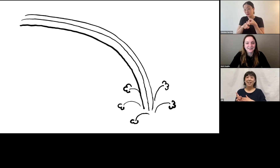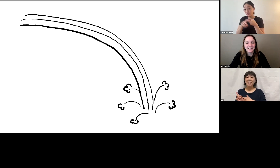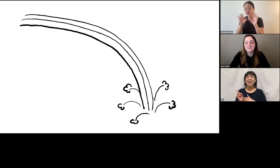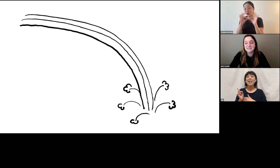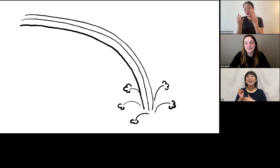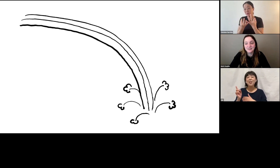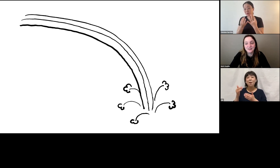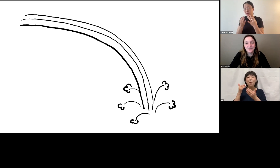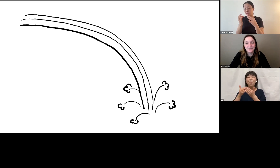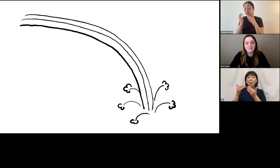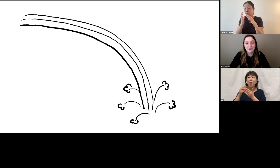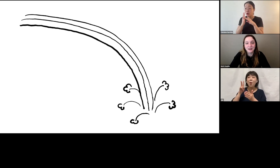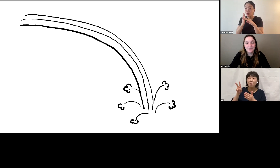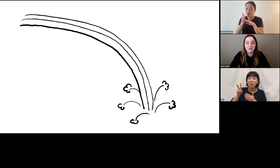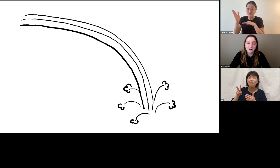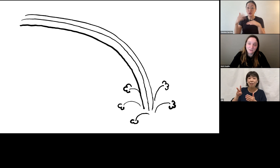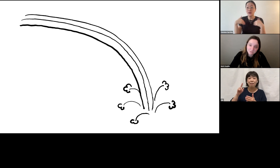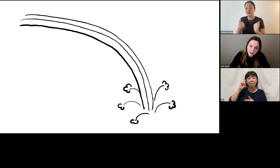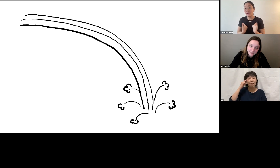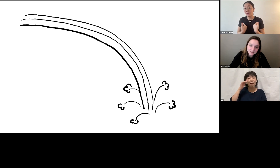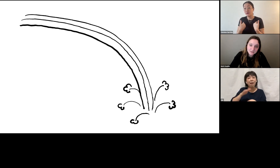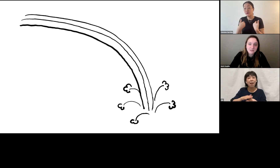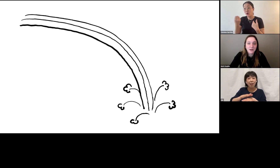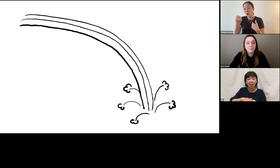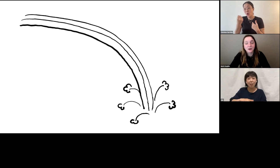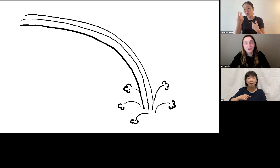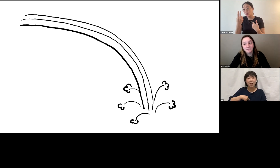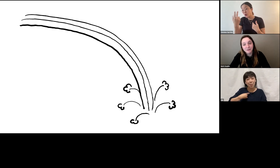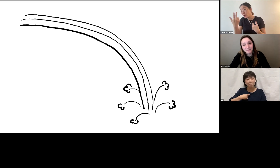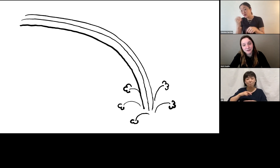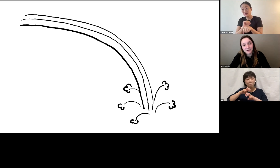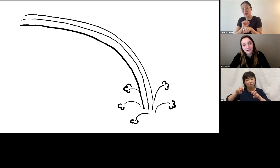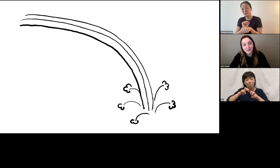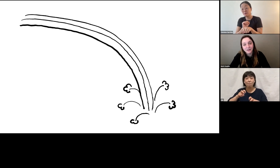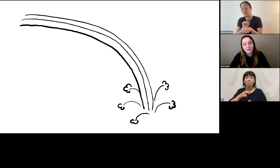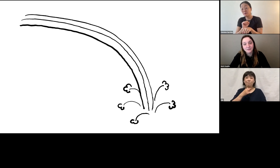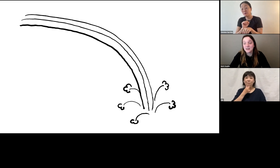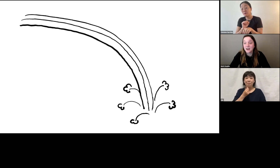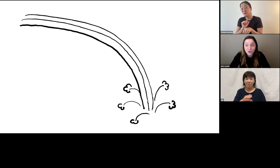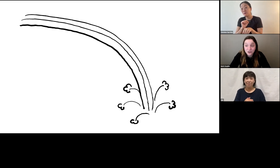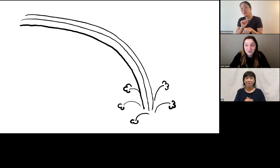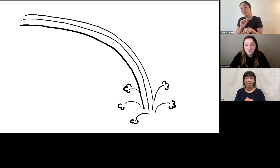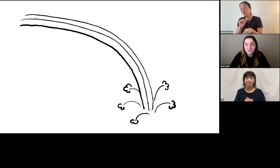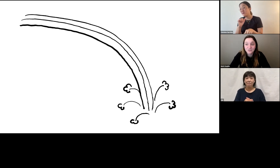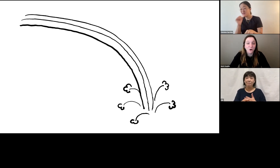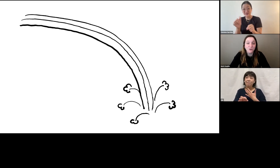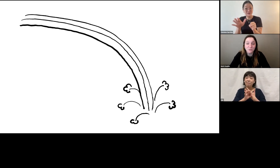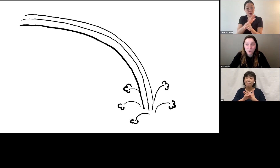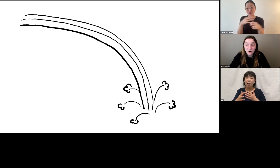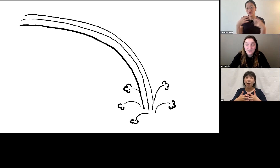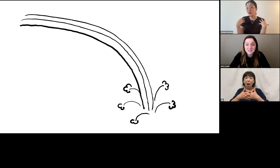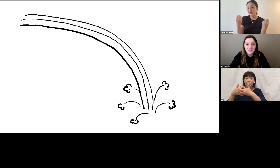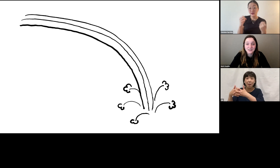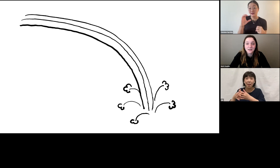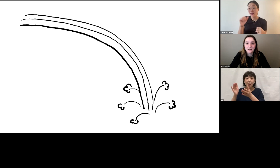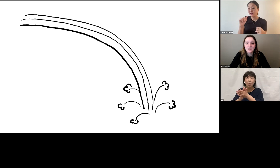I've seen a lot of my American friends, American family, tired. They're overworked.